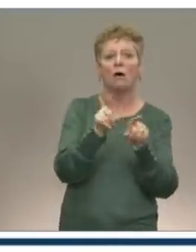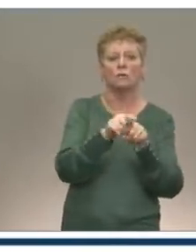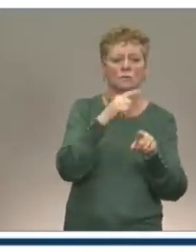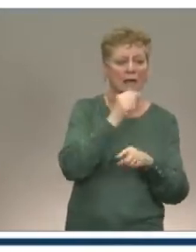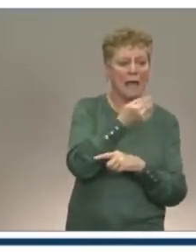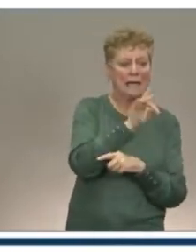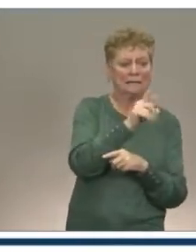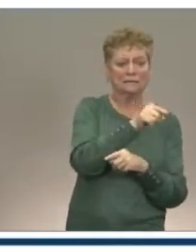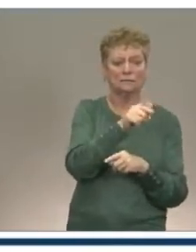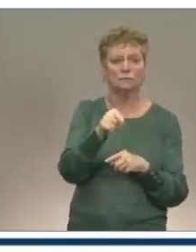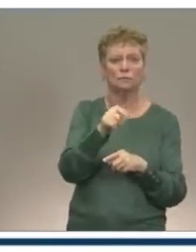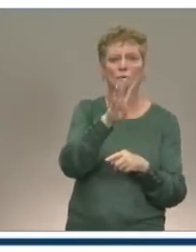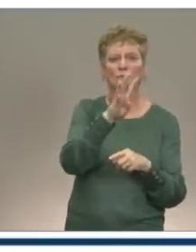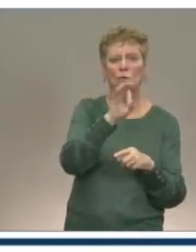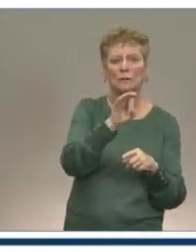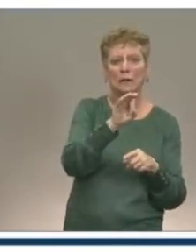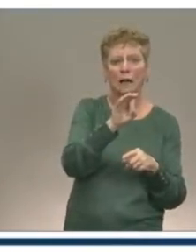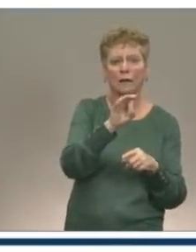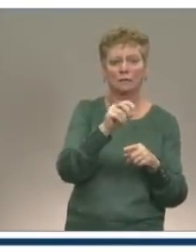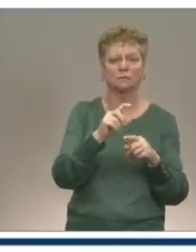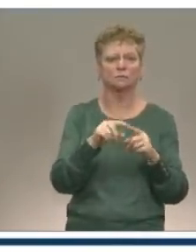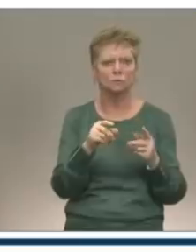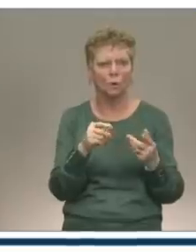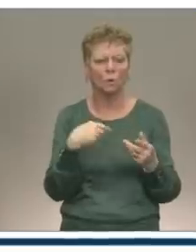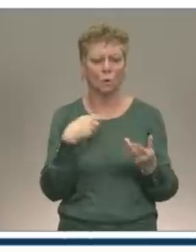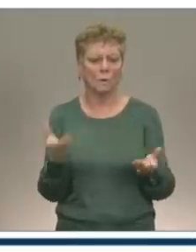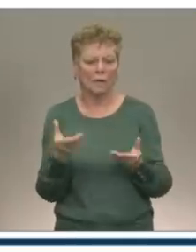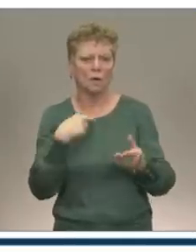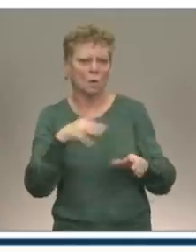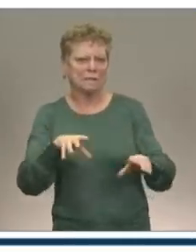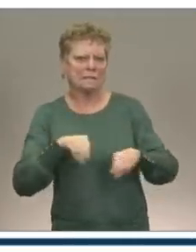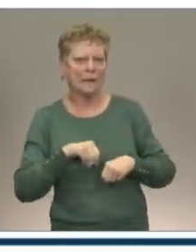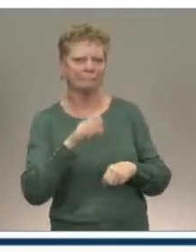is accepting all of nasi's recommendations and planning is underway to roll them out